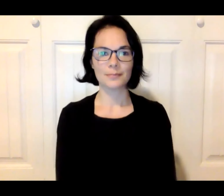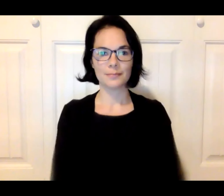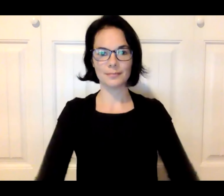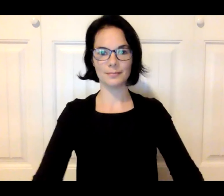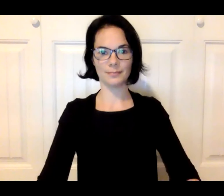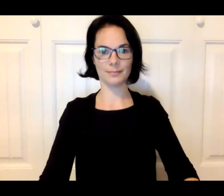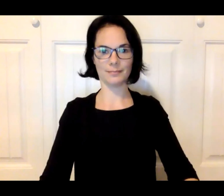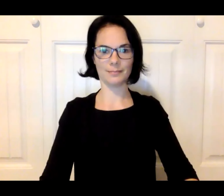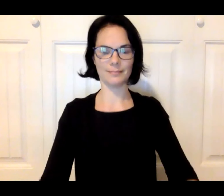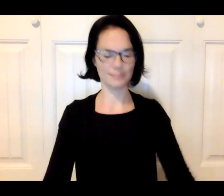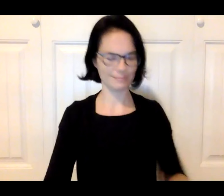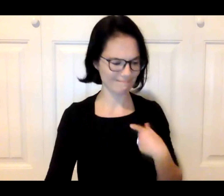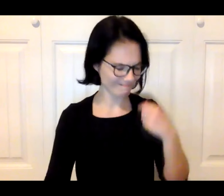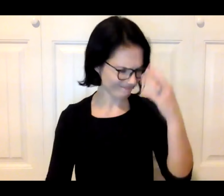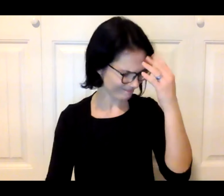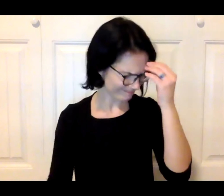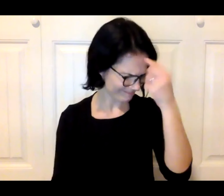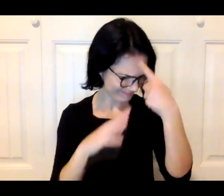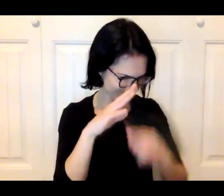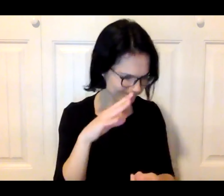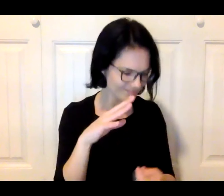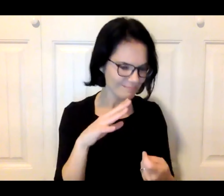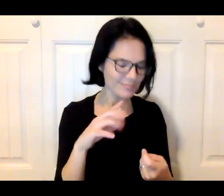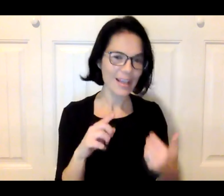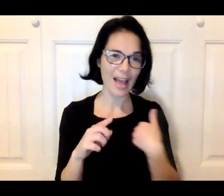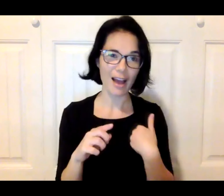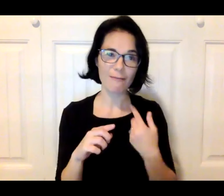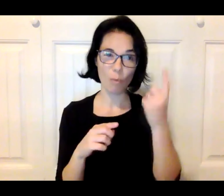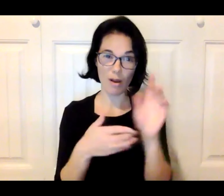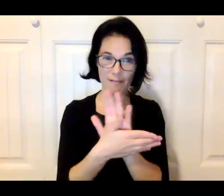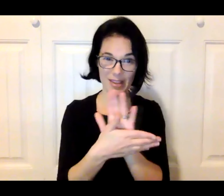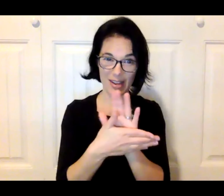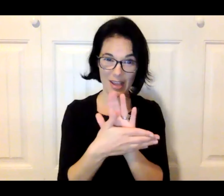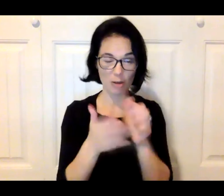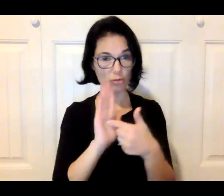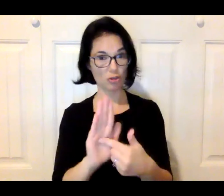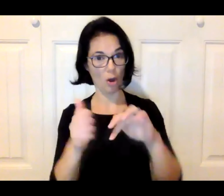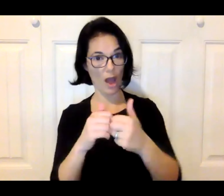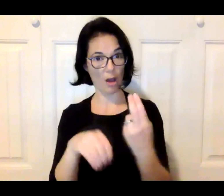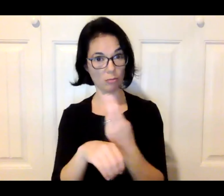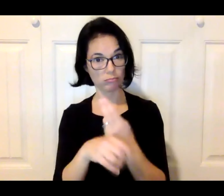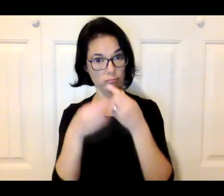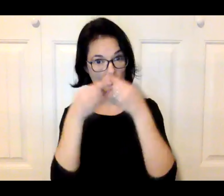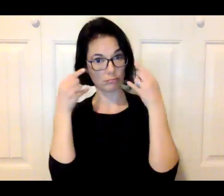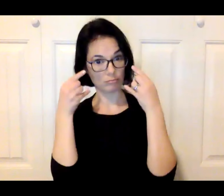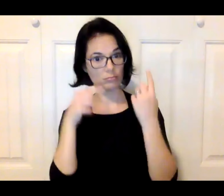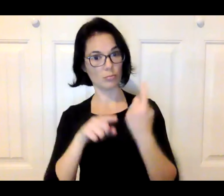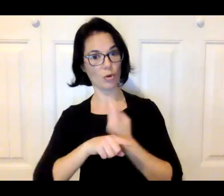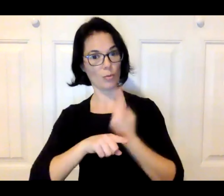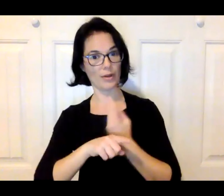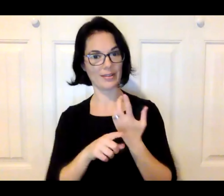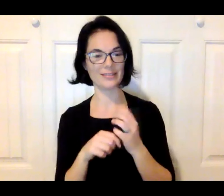Centers for Disease Control and Prevention, right? You can check your own symptoms here. This shows